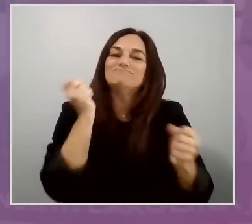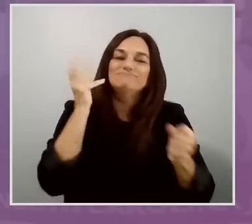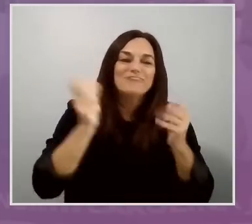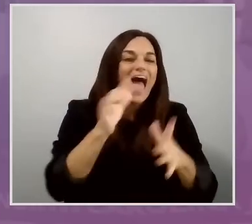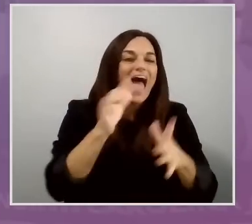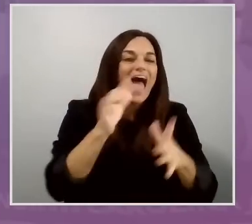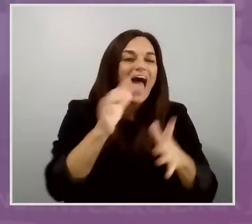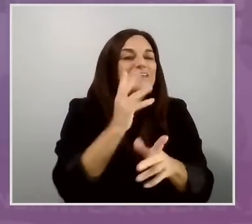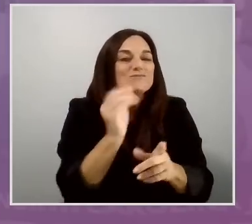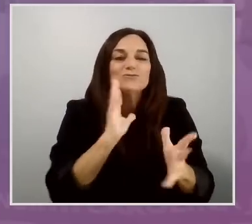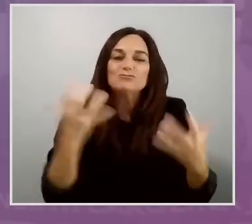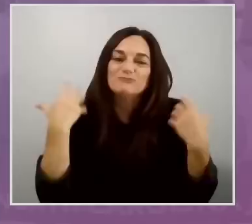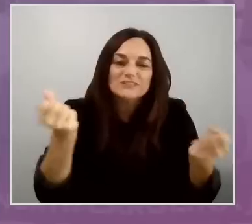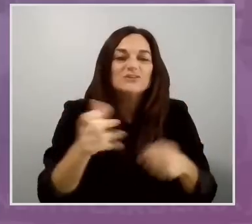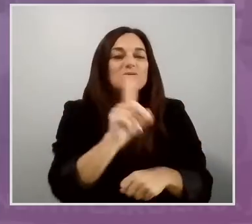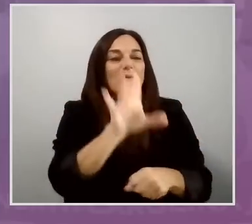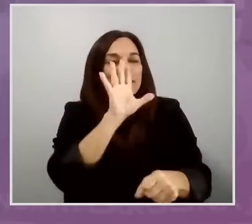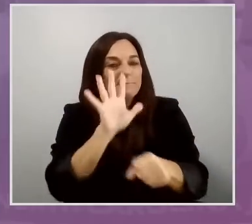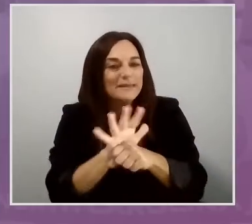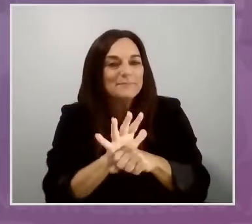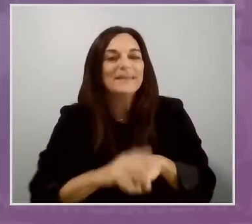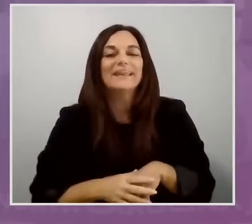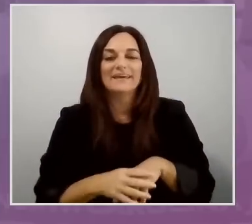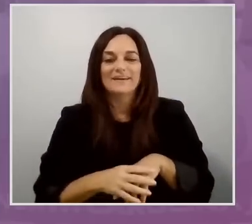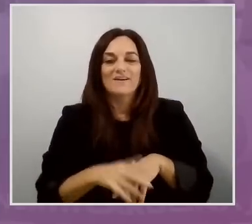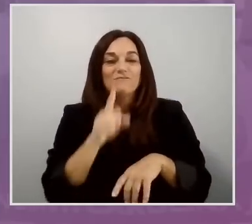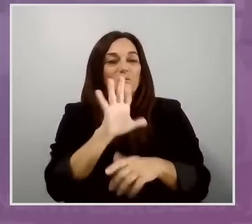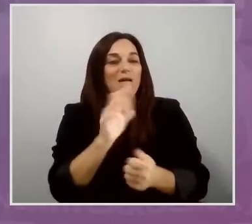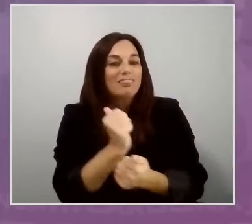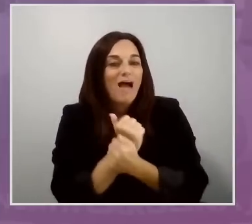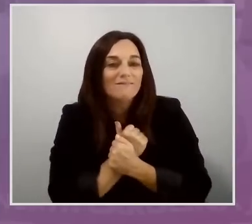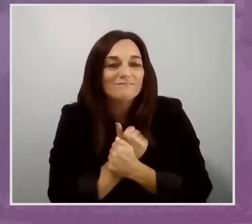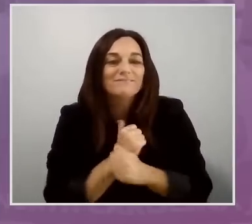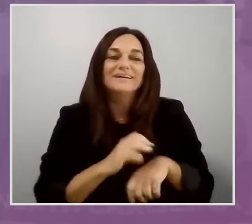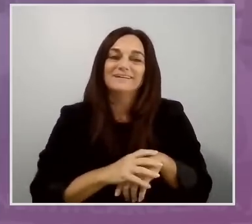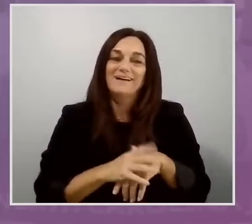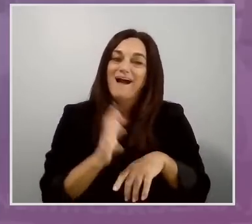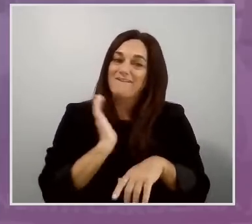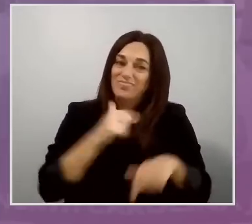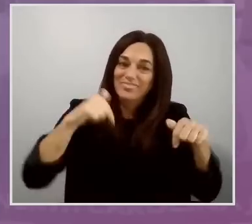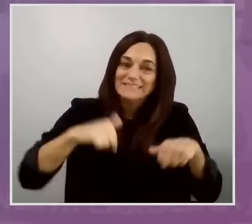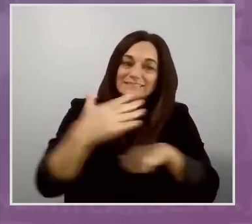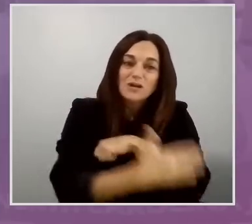AND FOR YOUR LEADERSHIP AND